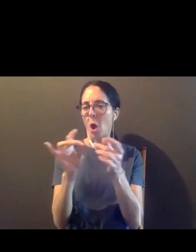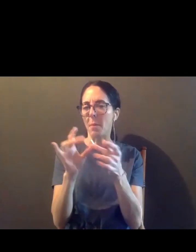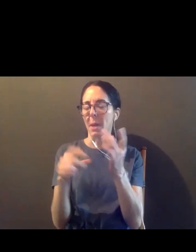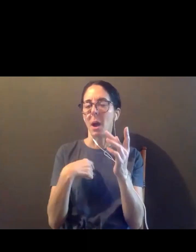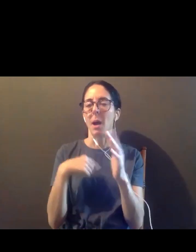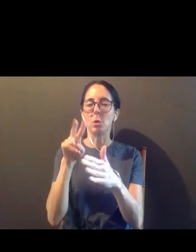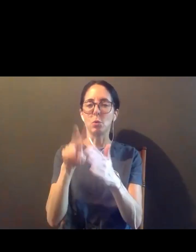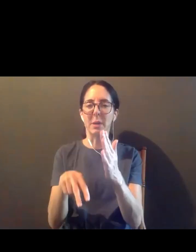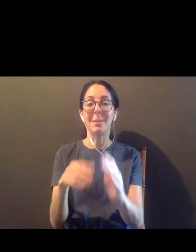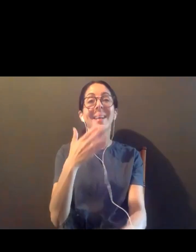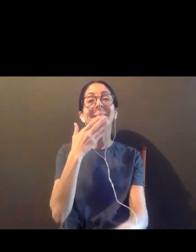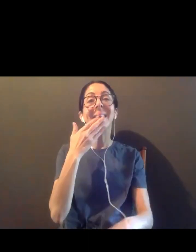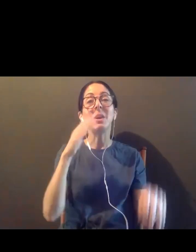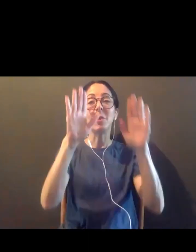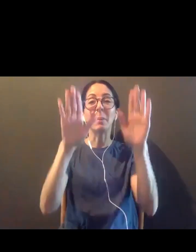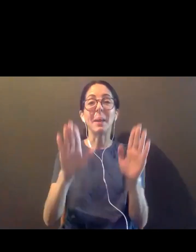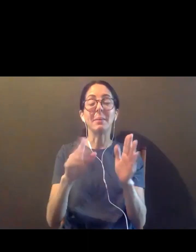Thank you for the amazing talk. Oh yes, here’s a question.